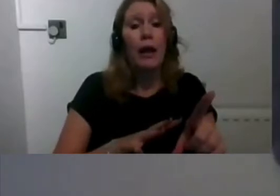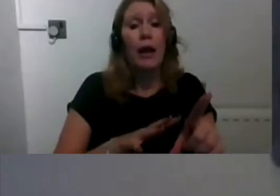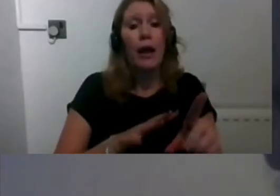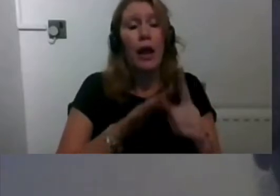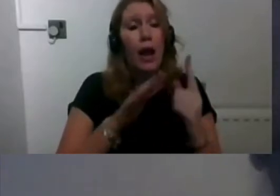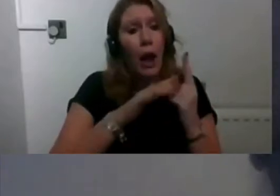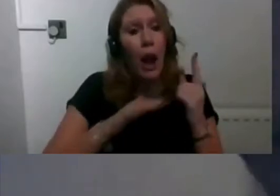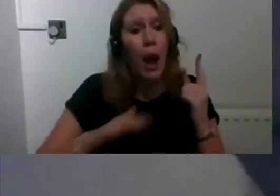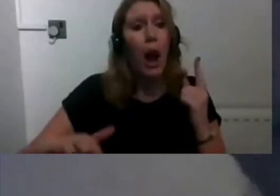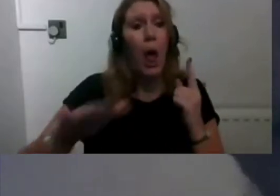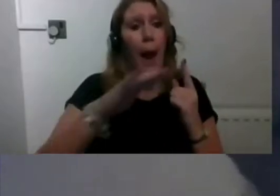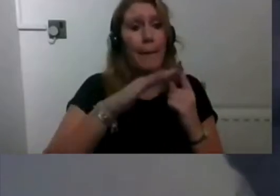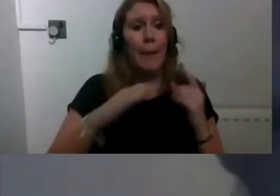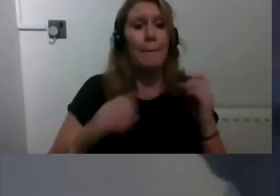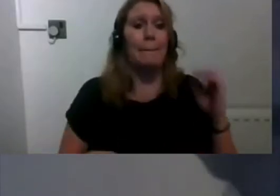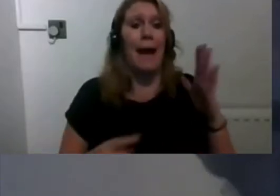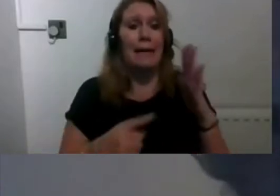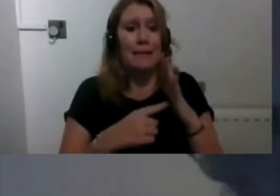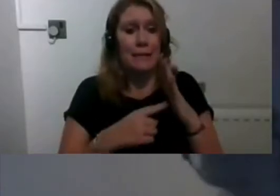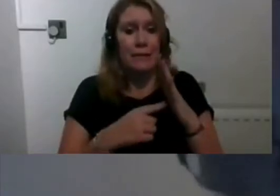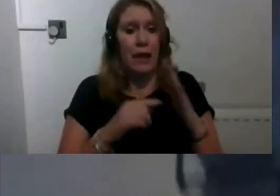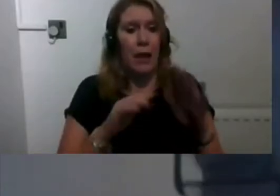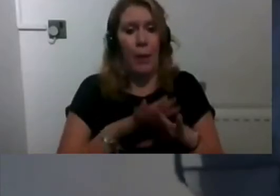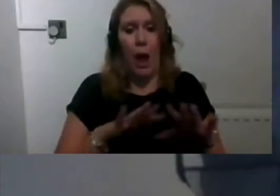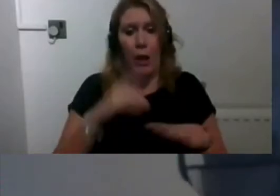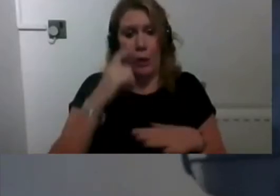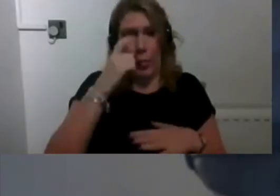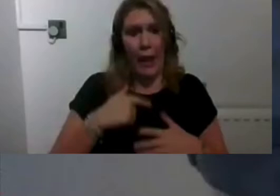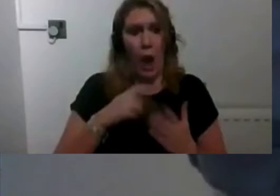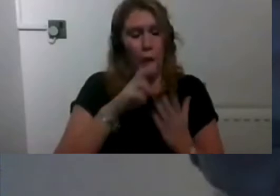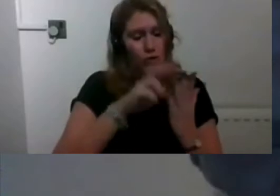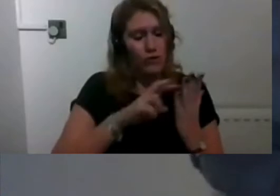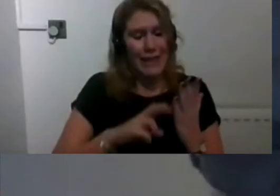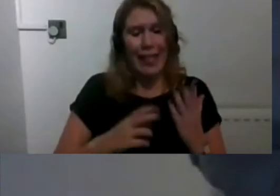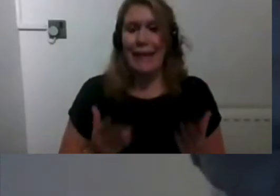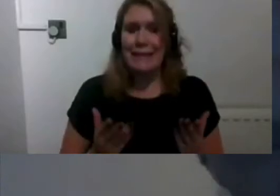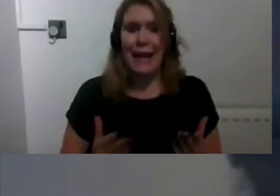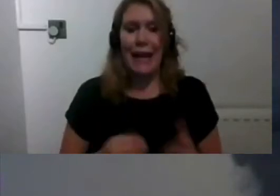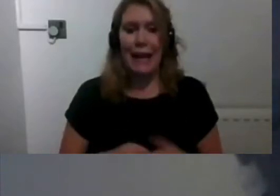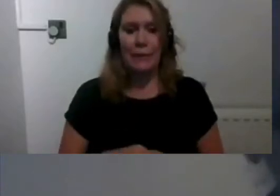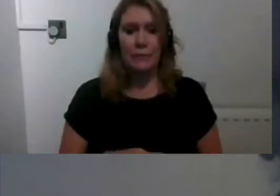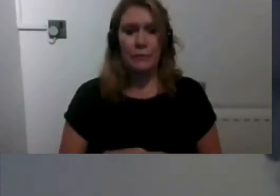don't think I will be reading it today.